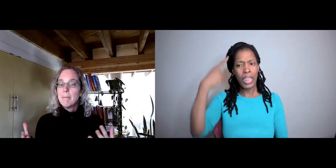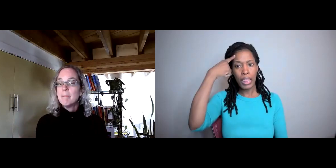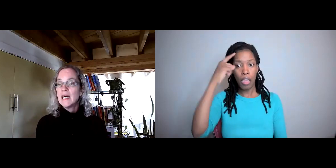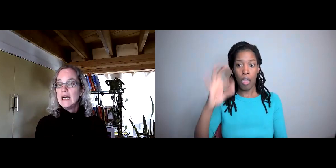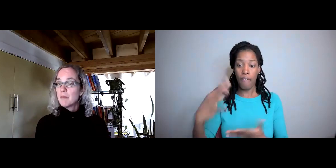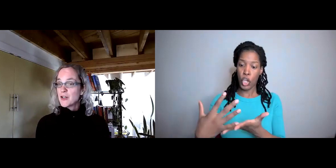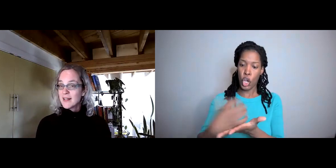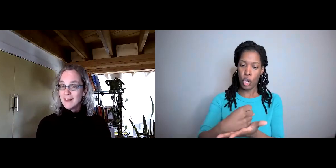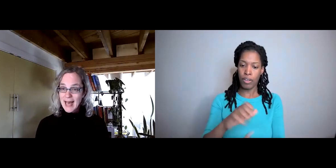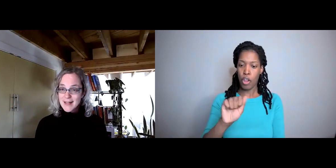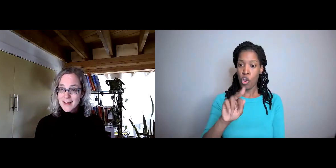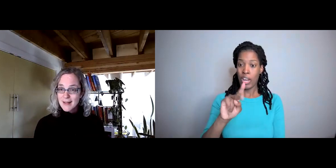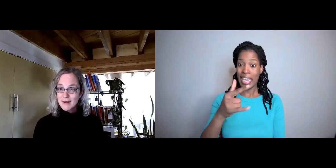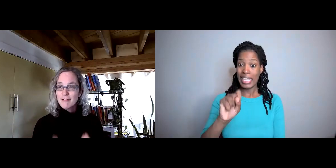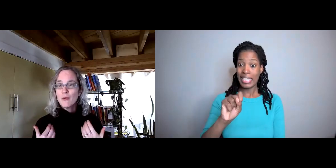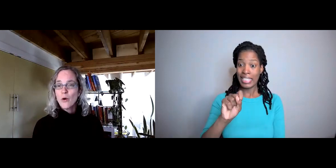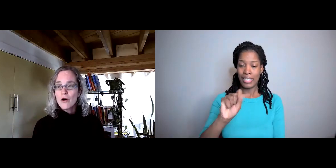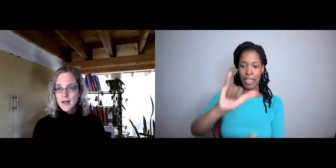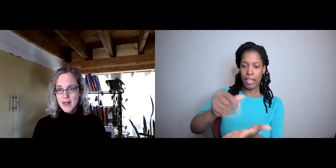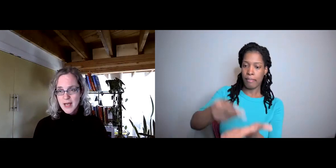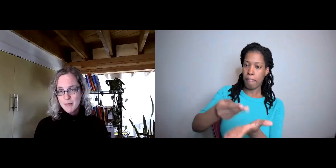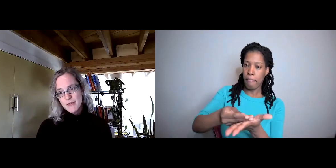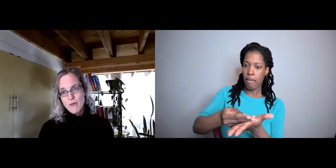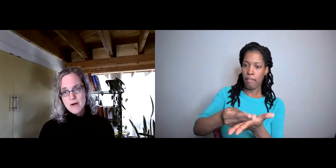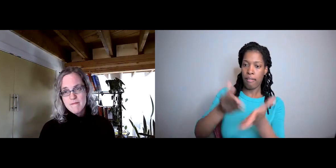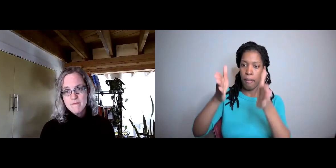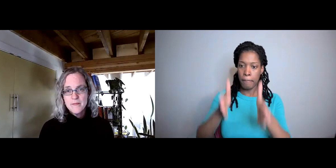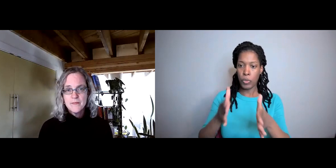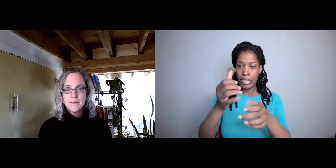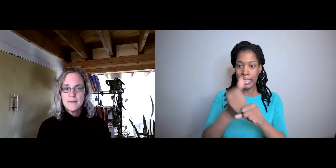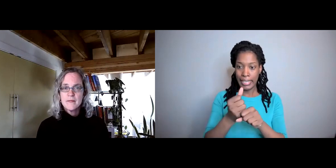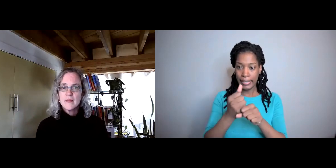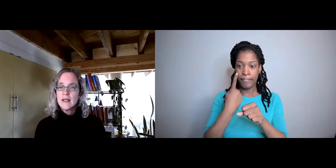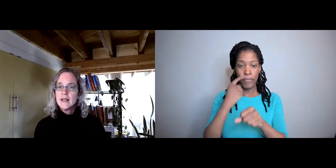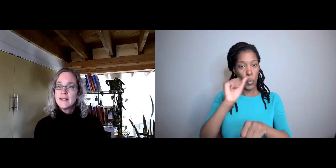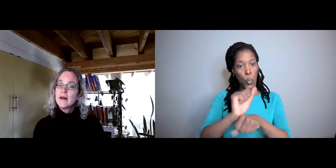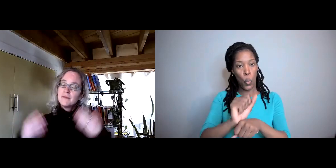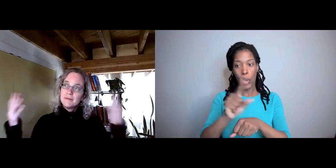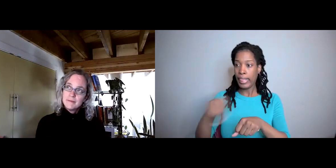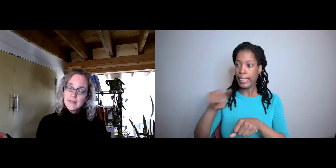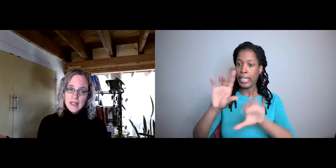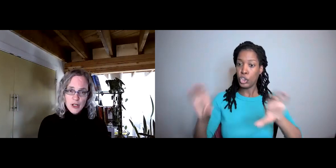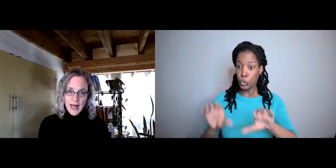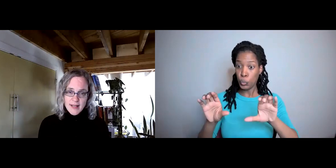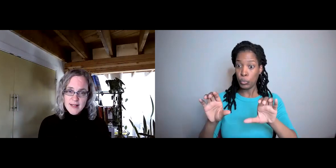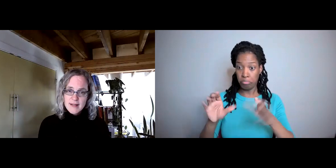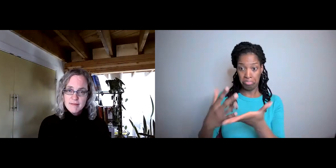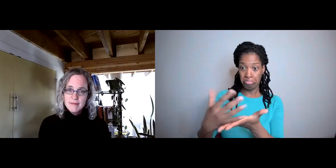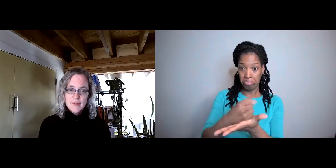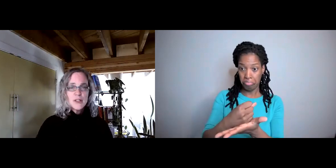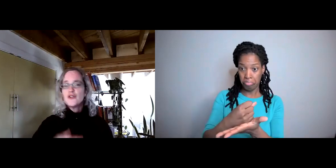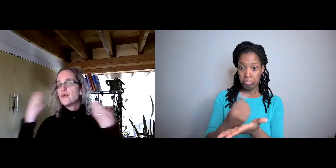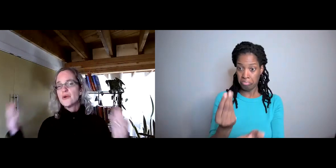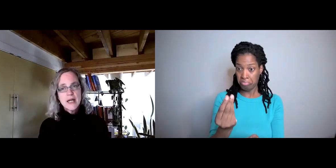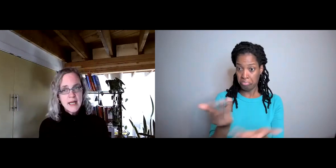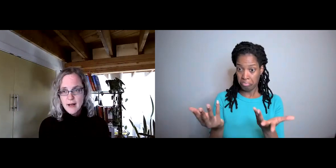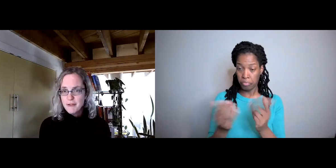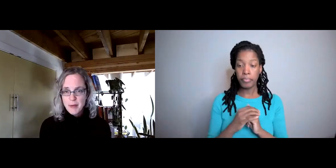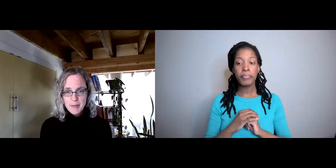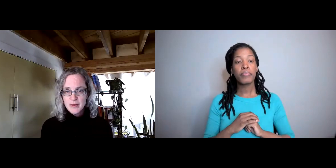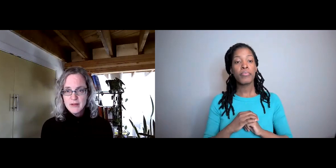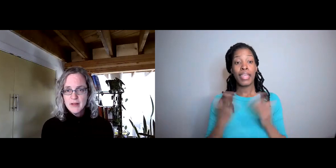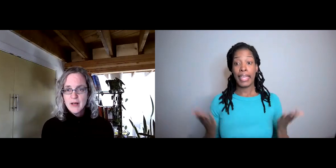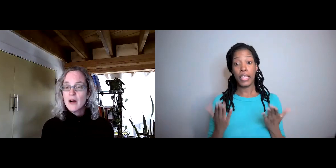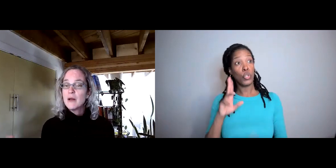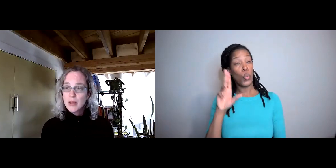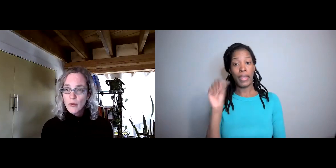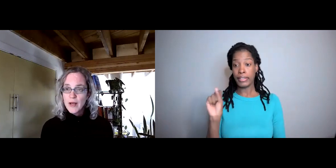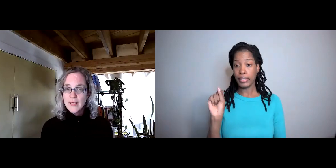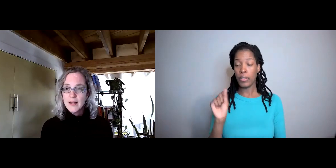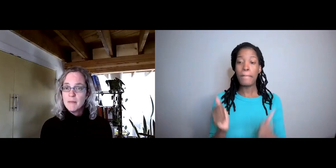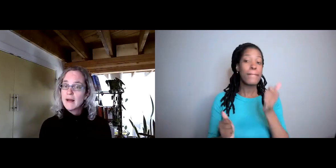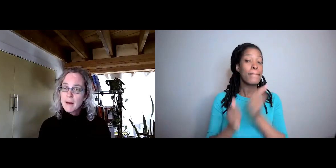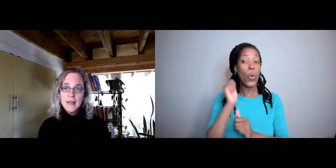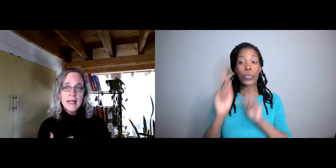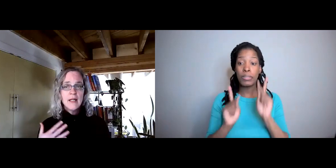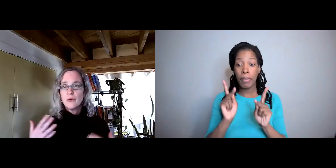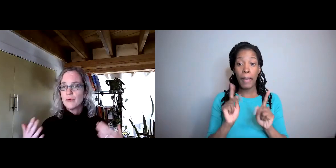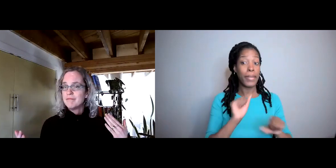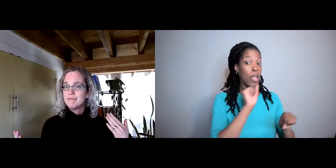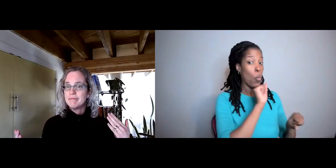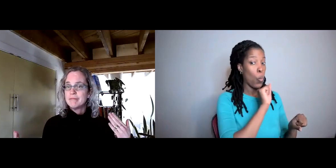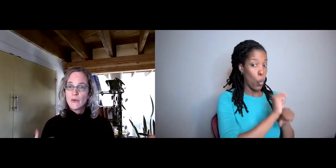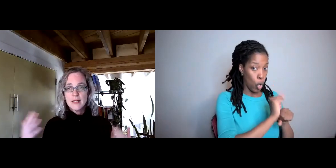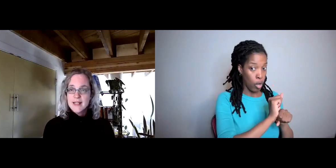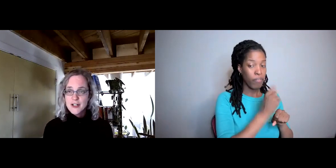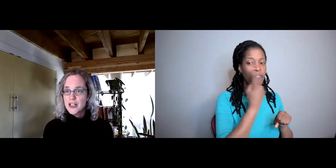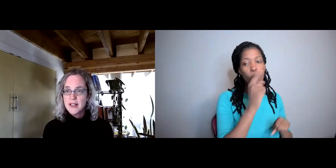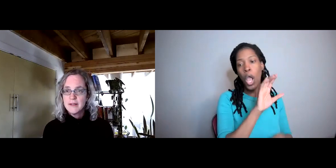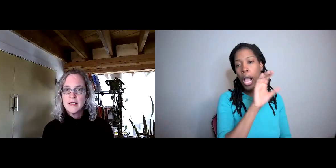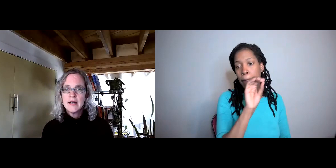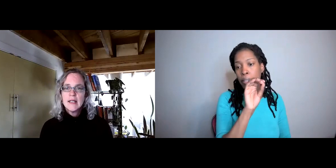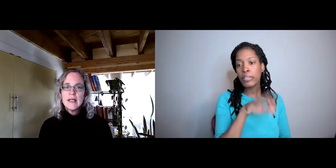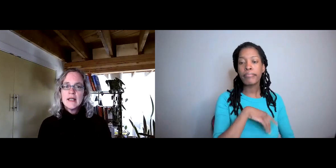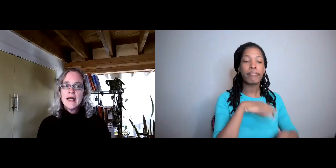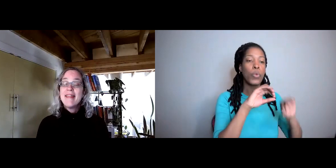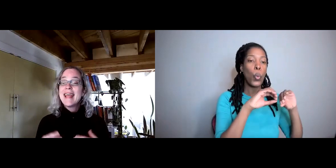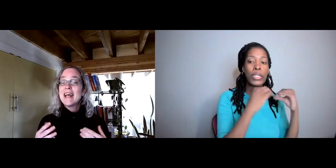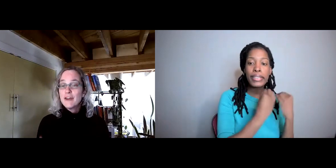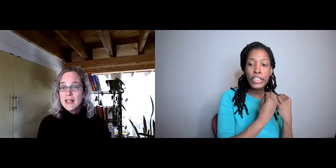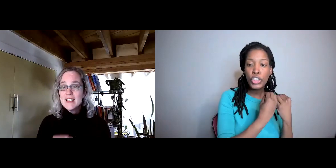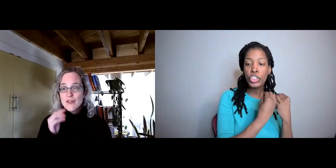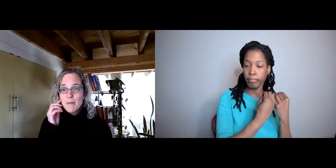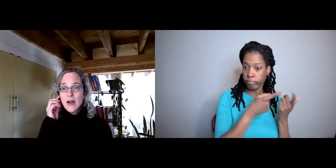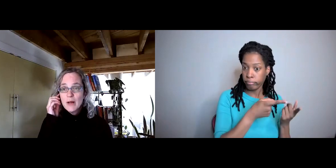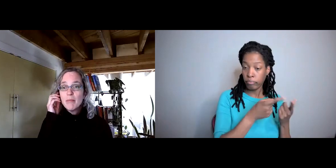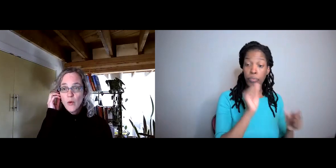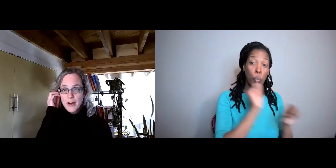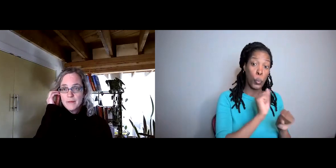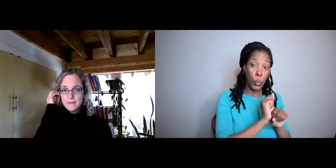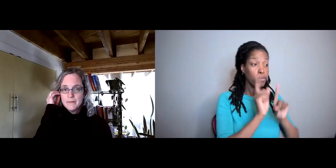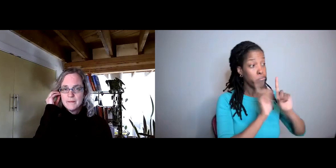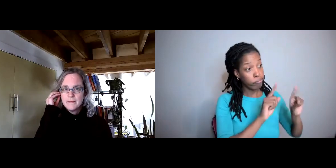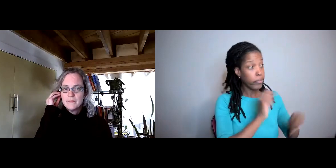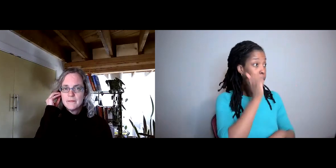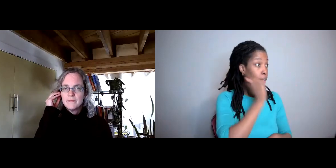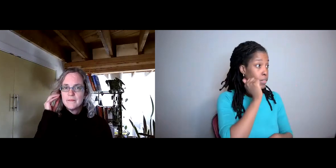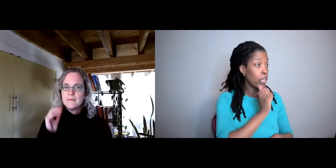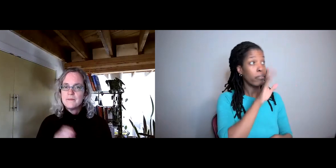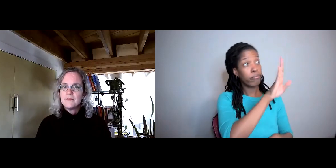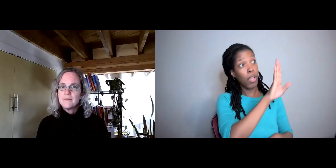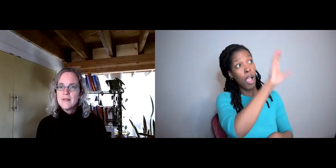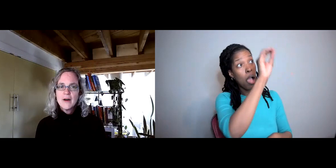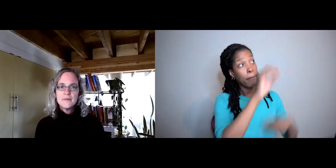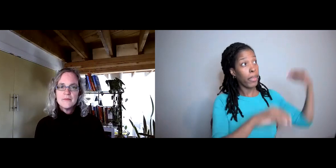a person gets for work they perform. Now in the US, the majority of people are employed by a company or an organization, and they get earnings from their employer.